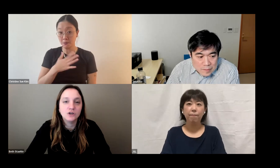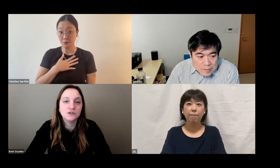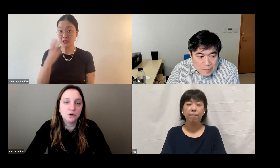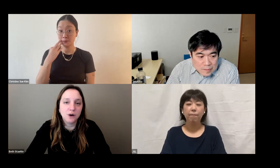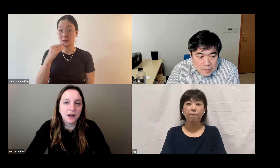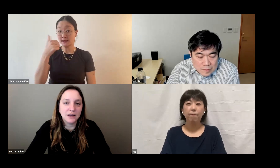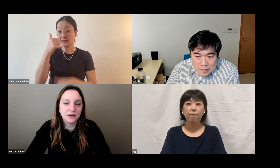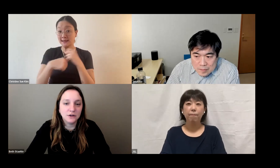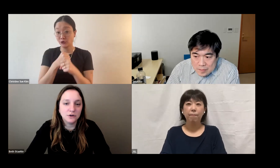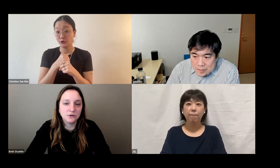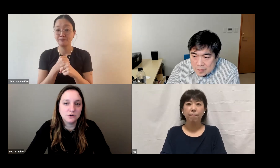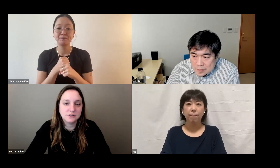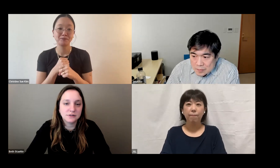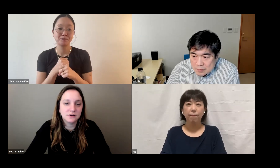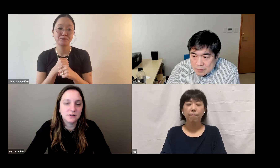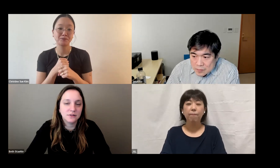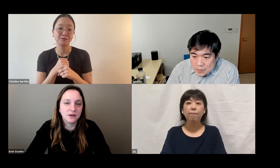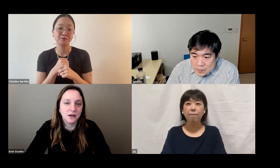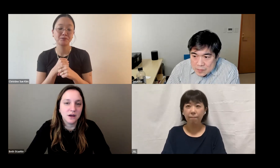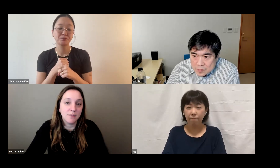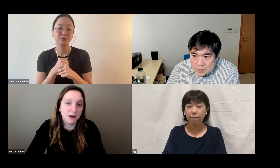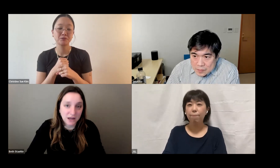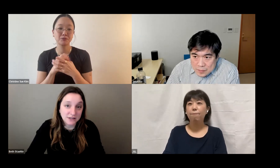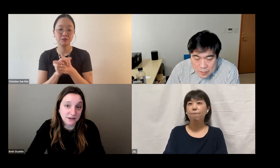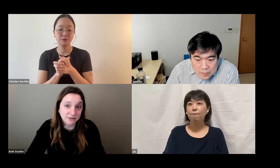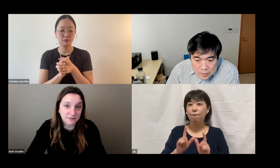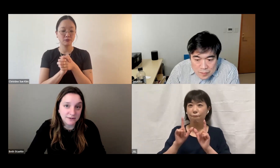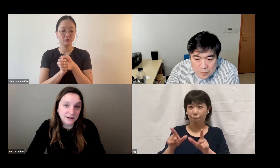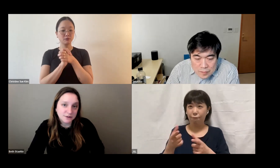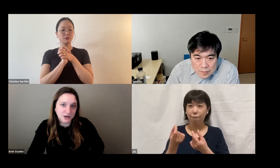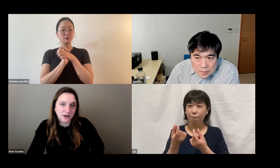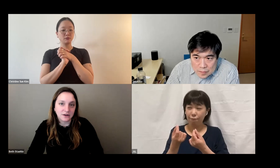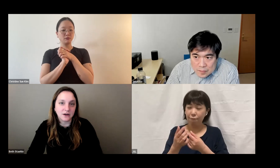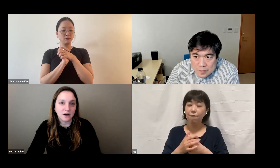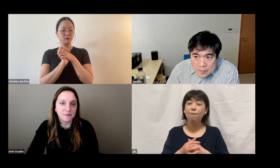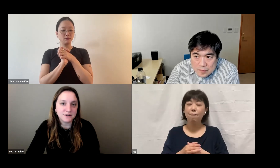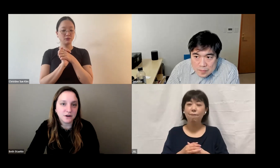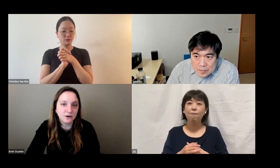So I can use the American Deaf Community, which I can comment on